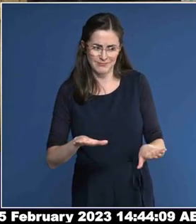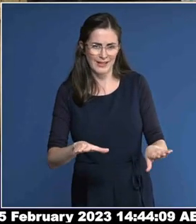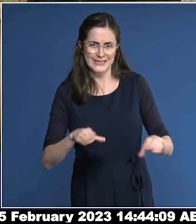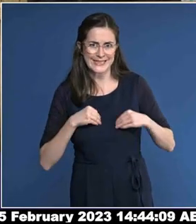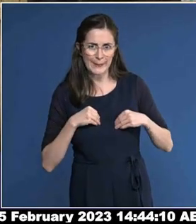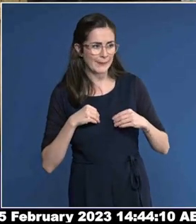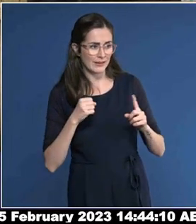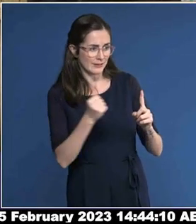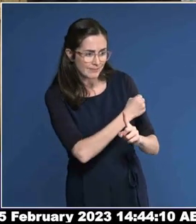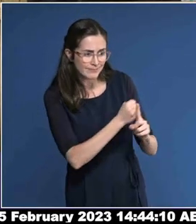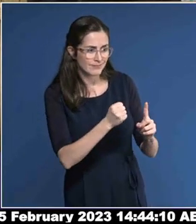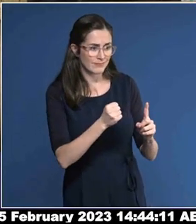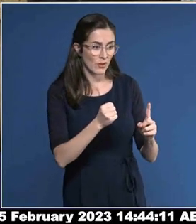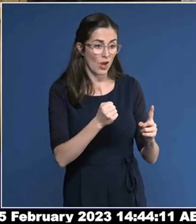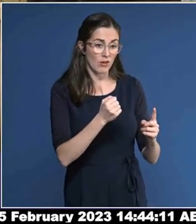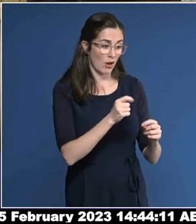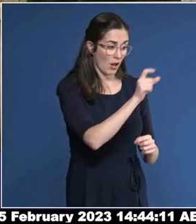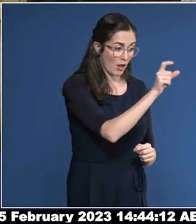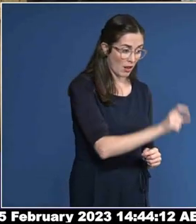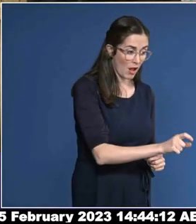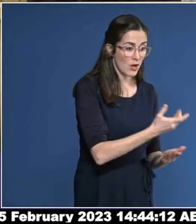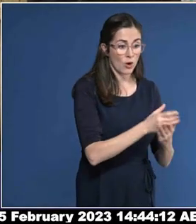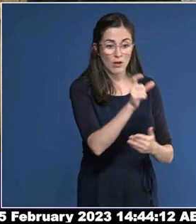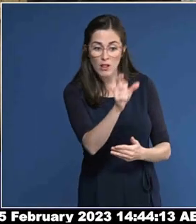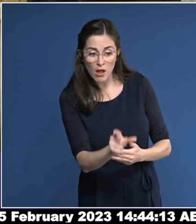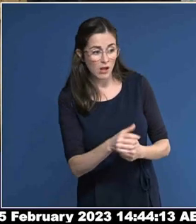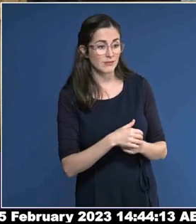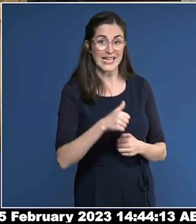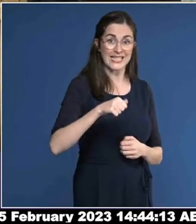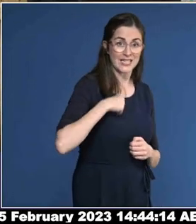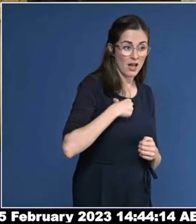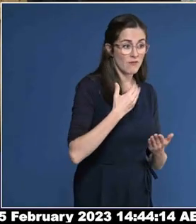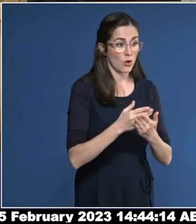to worker or from a worker to a person that's being supported. That would clearly be a breach.